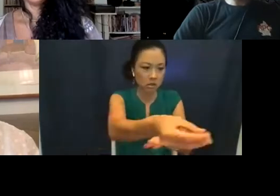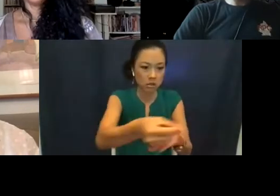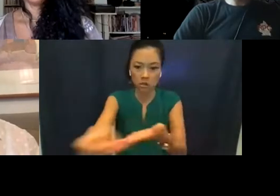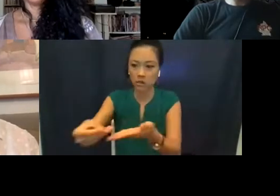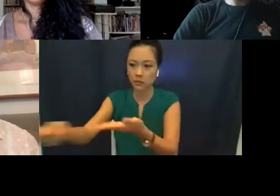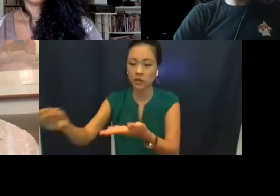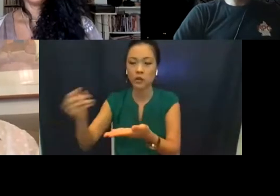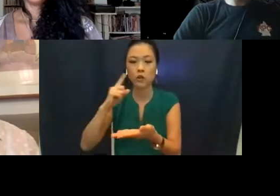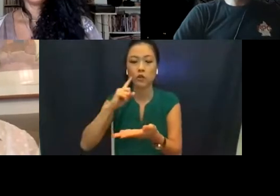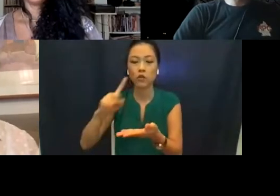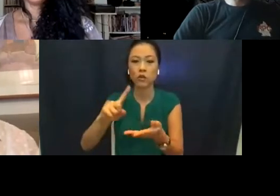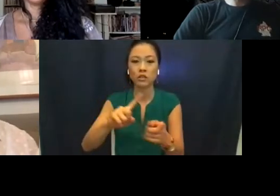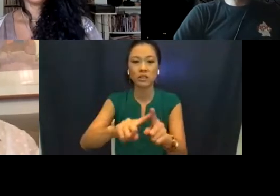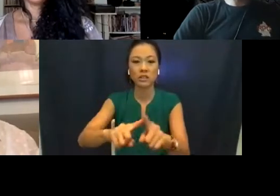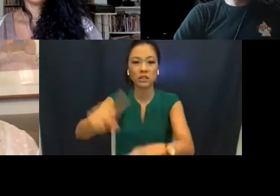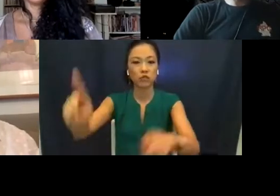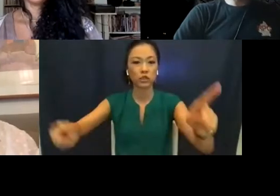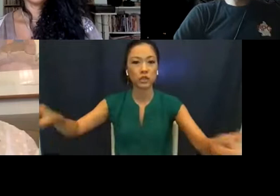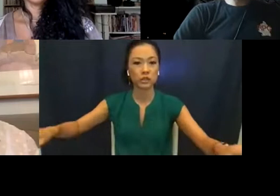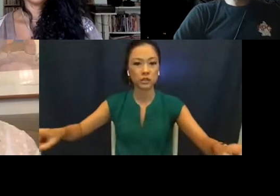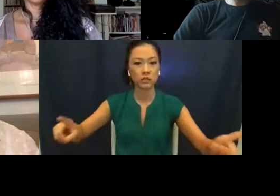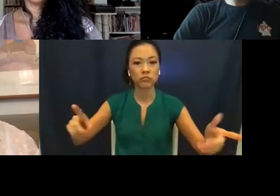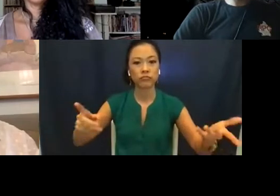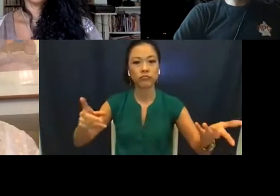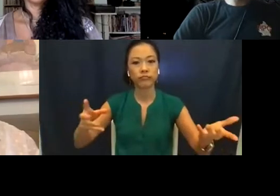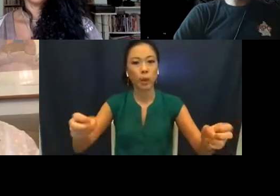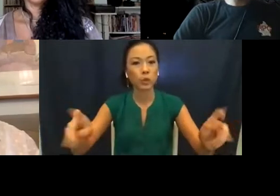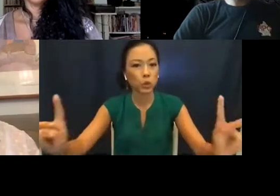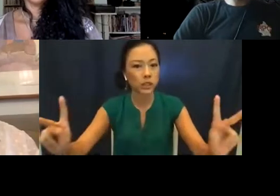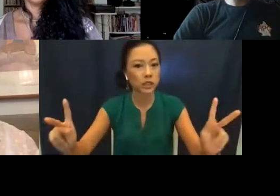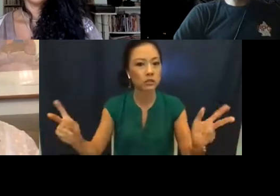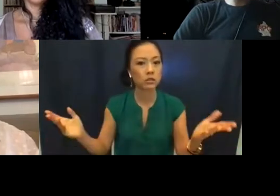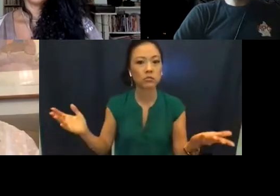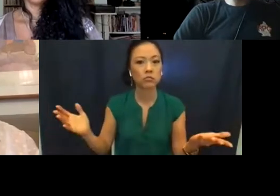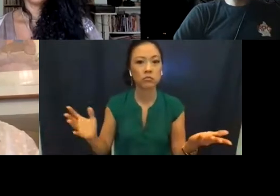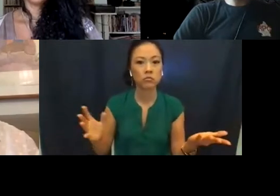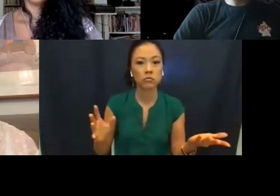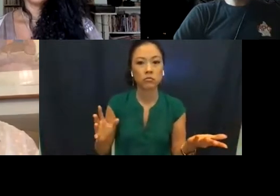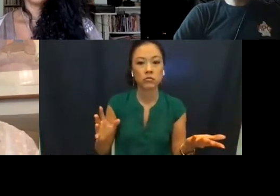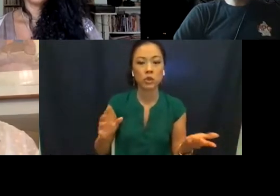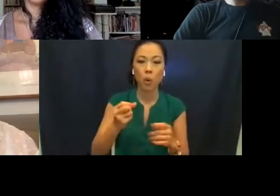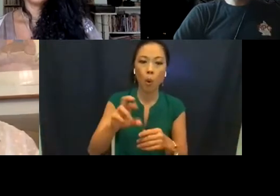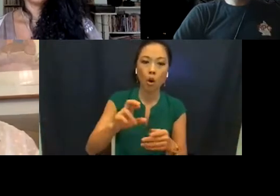enabling other people's wellbeing. I wonder what it means for us to think generously towards